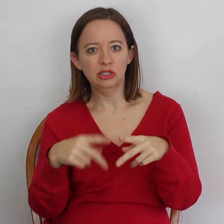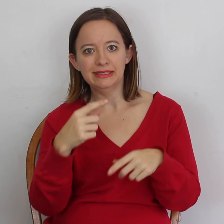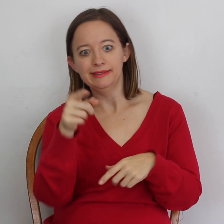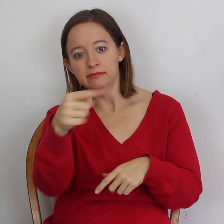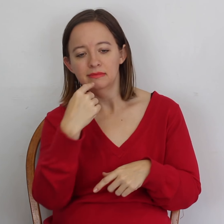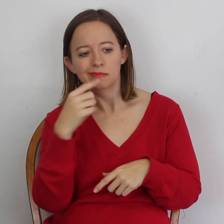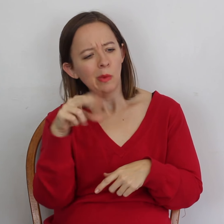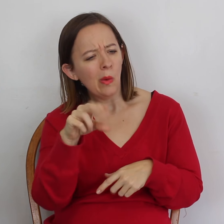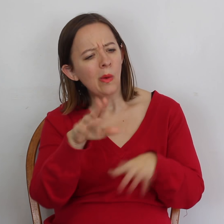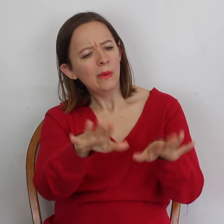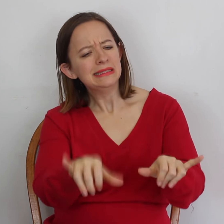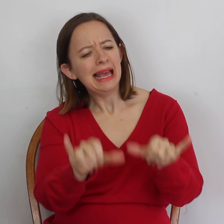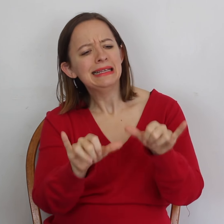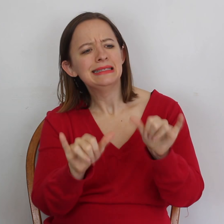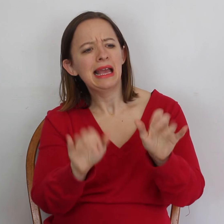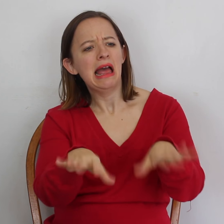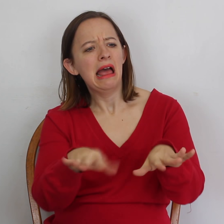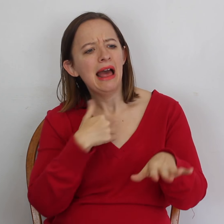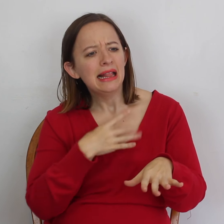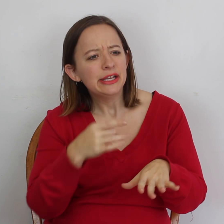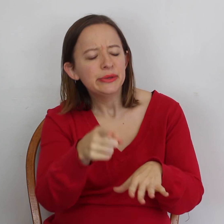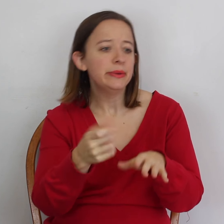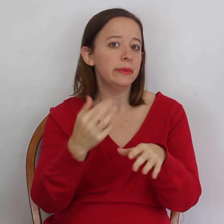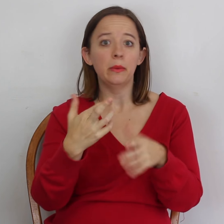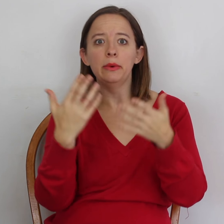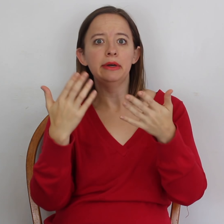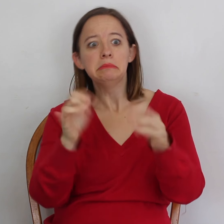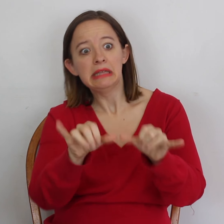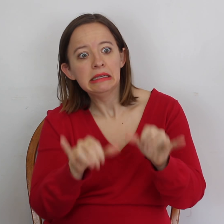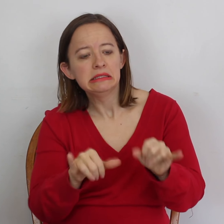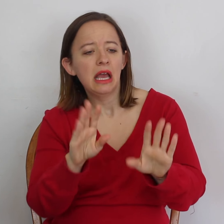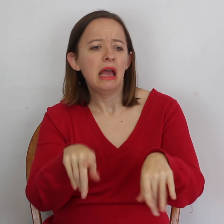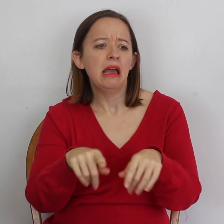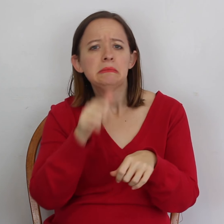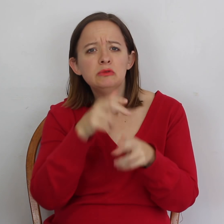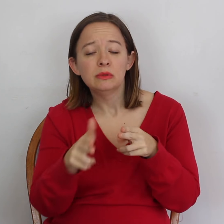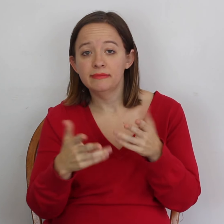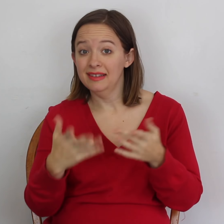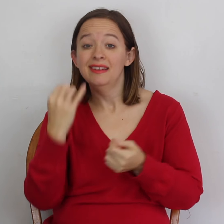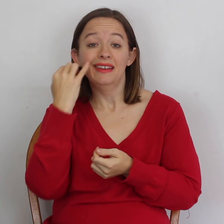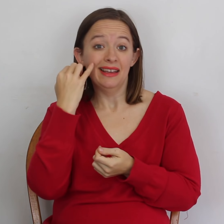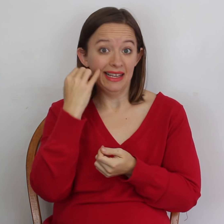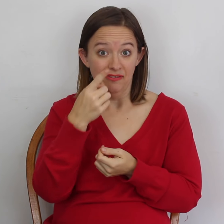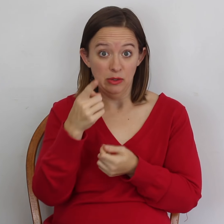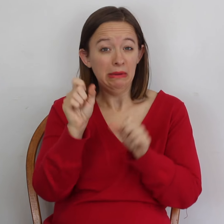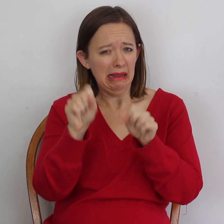You can't risk hurting your hands. Or maybe you work VRS and you've interpreted an hour long call